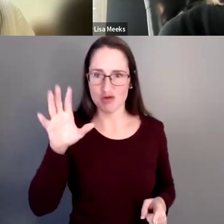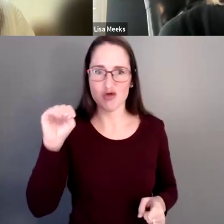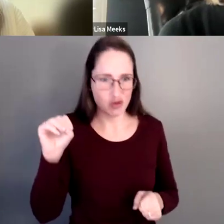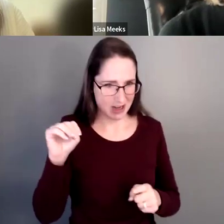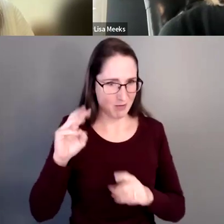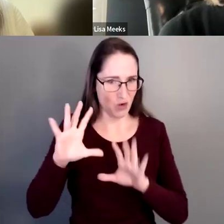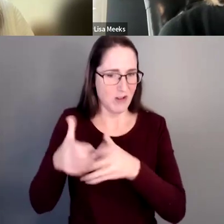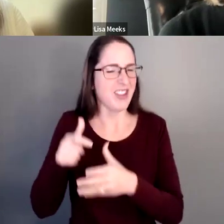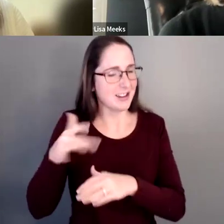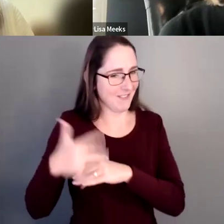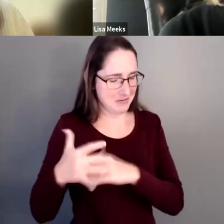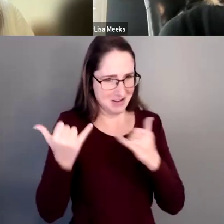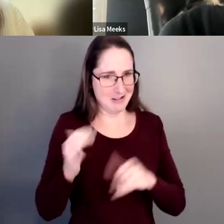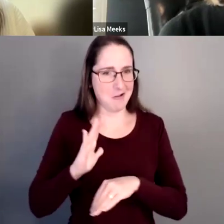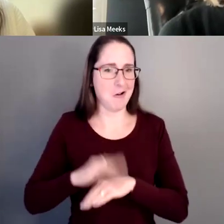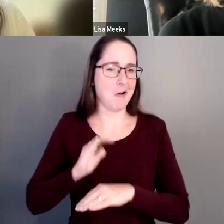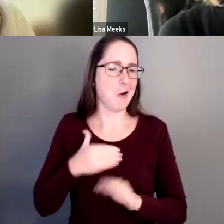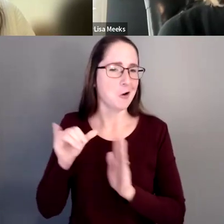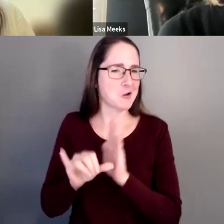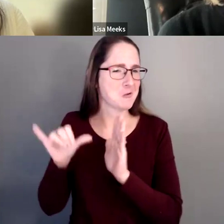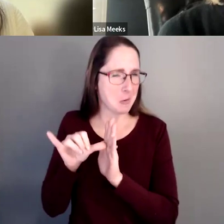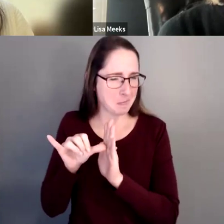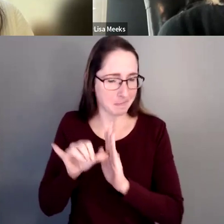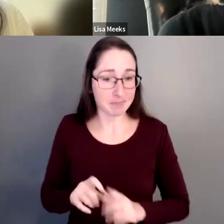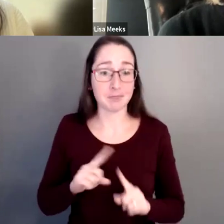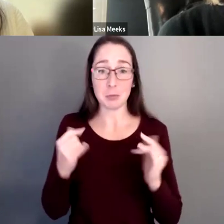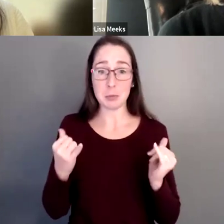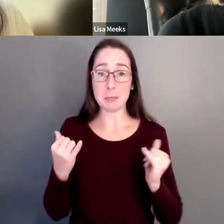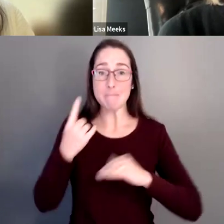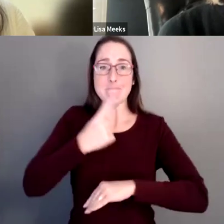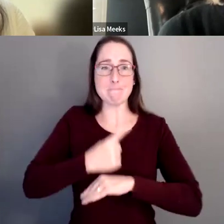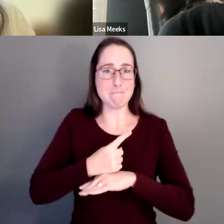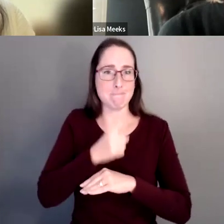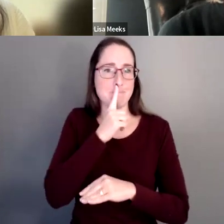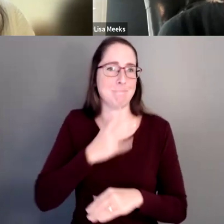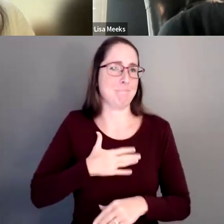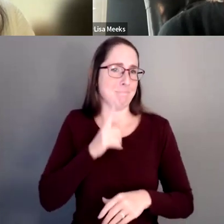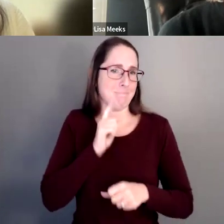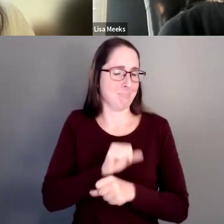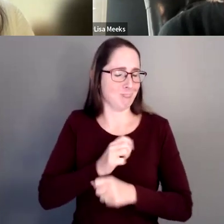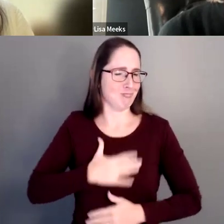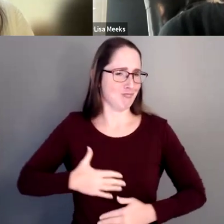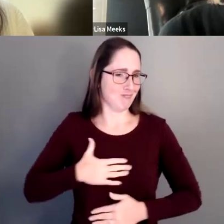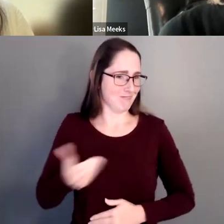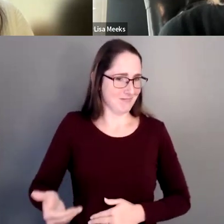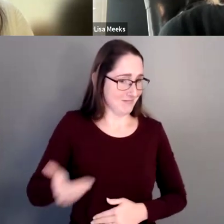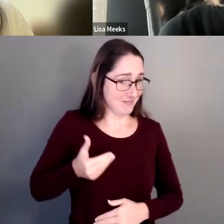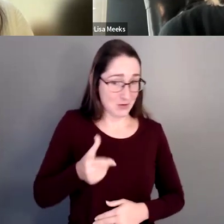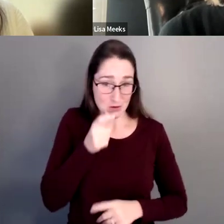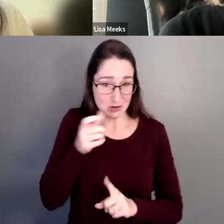and immediately said, you need to present a DREAM Rounds, and that's available on our YouTube page.